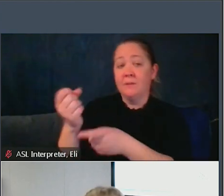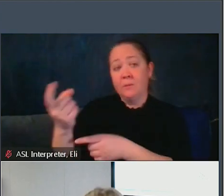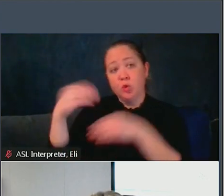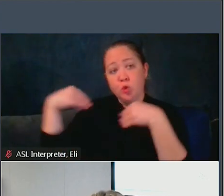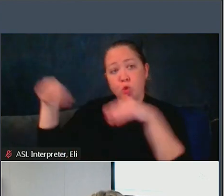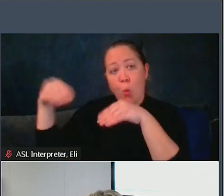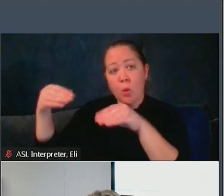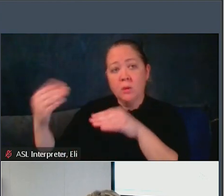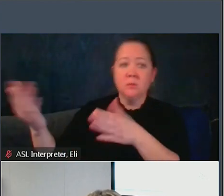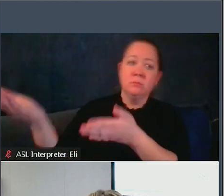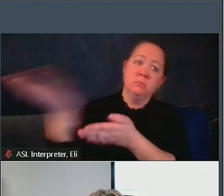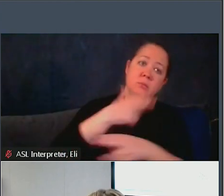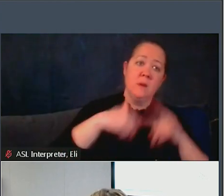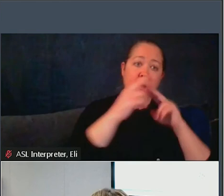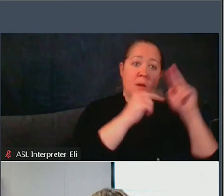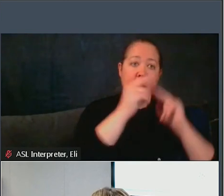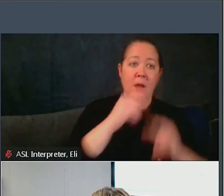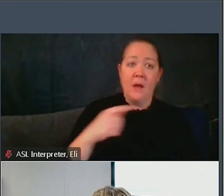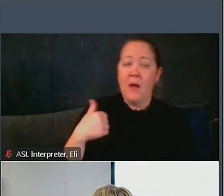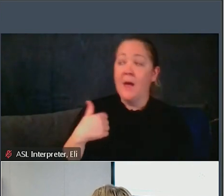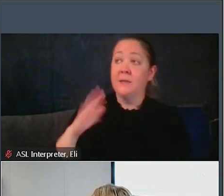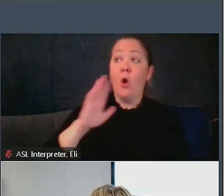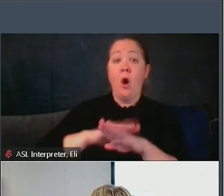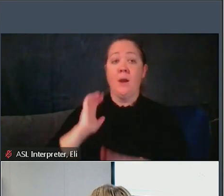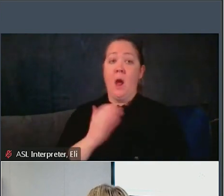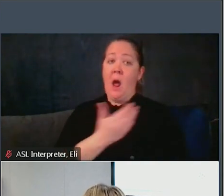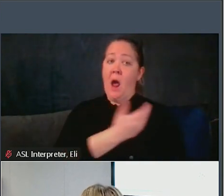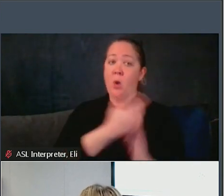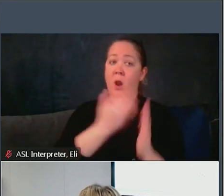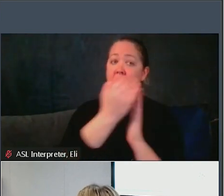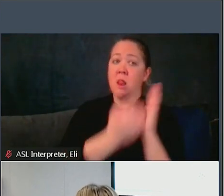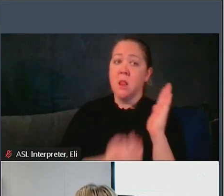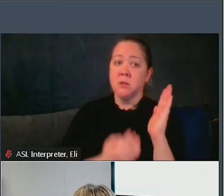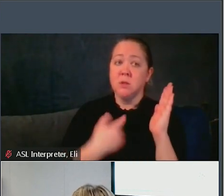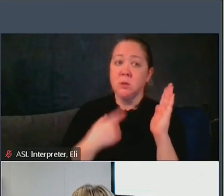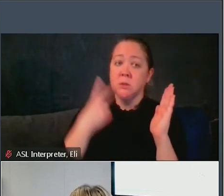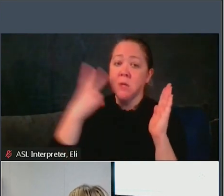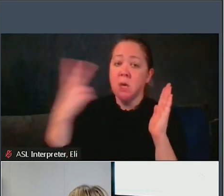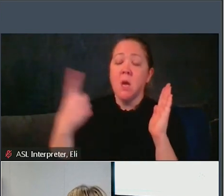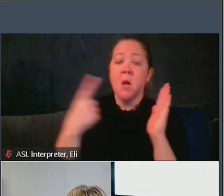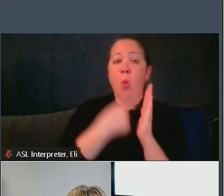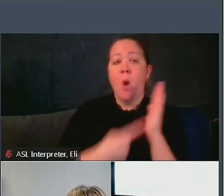And I know they're less thing that's on our list to see if what we can do about the food deserts there as well. So I just want to touch upon that.